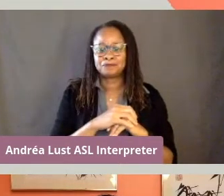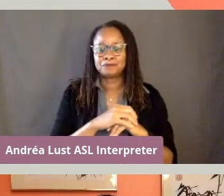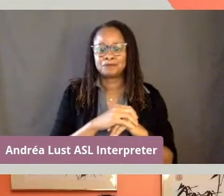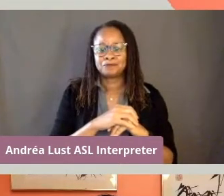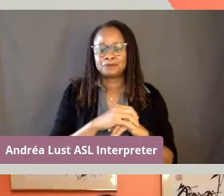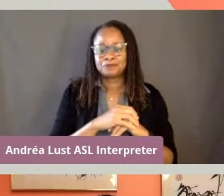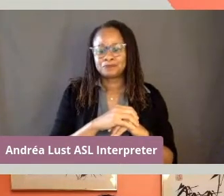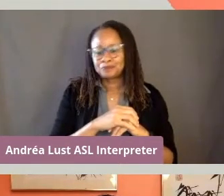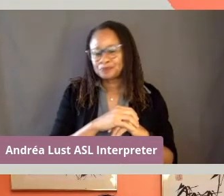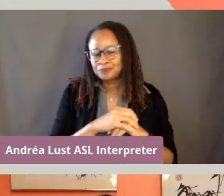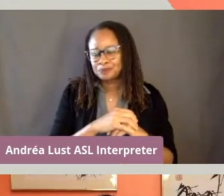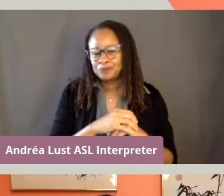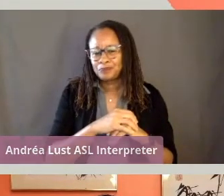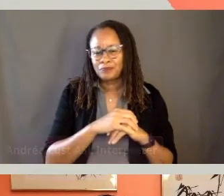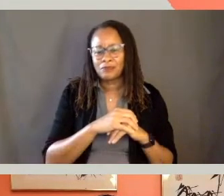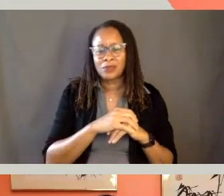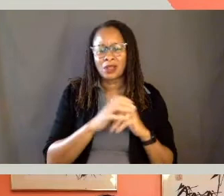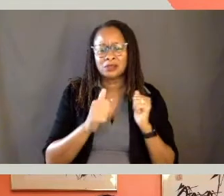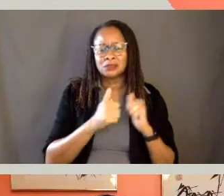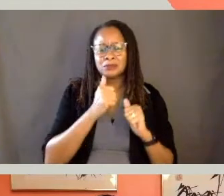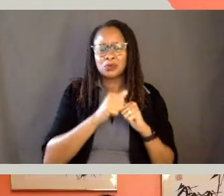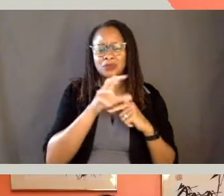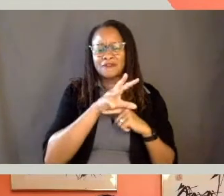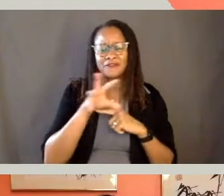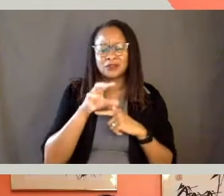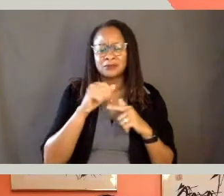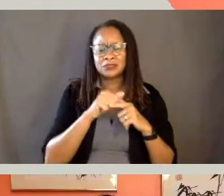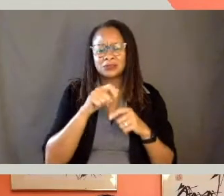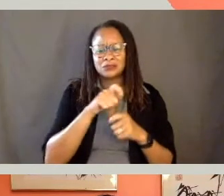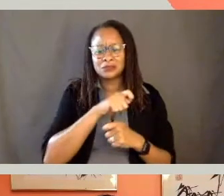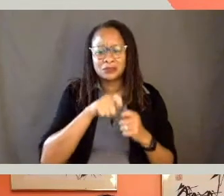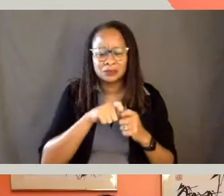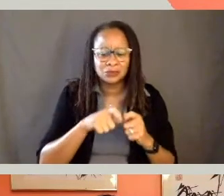It's largely shot about .